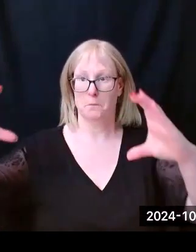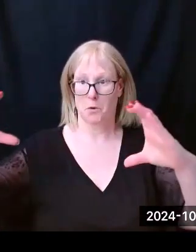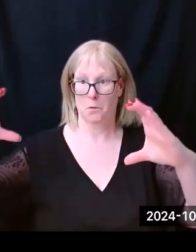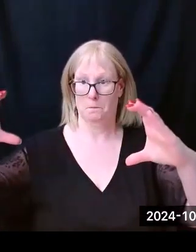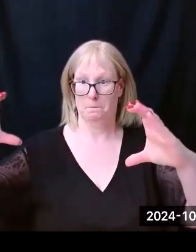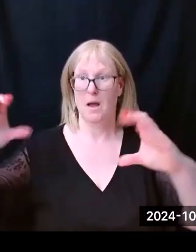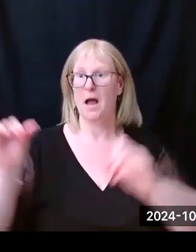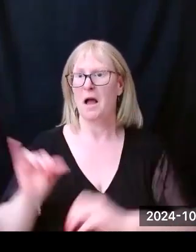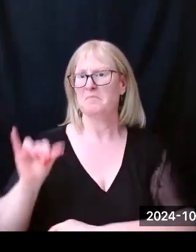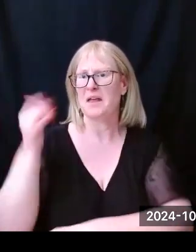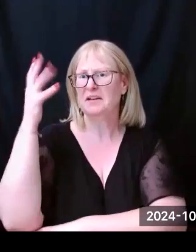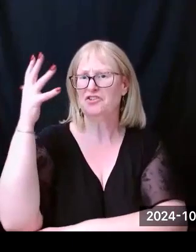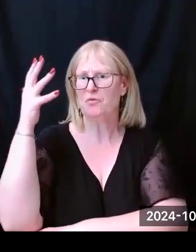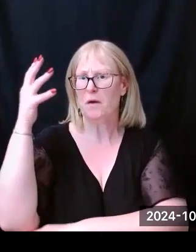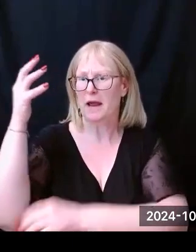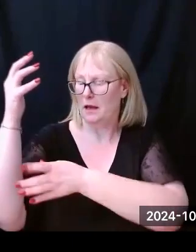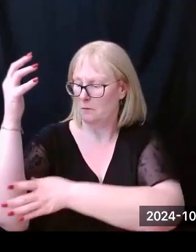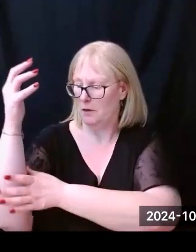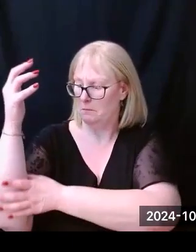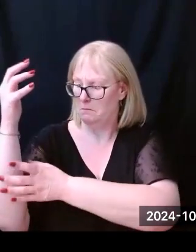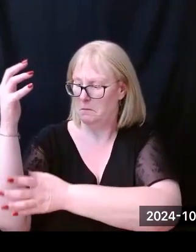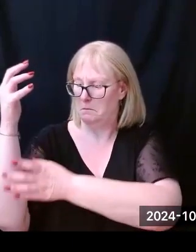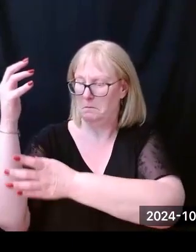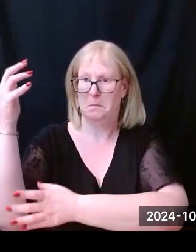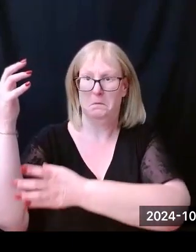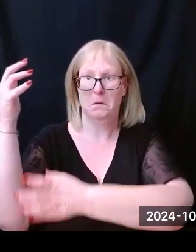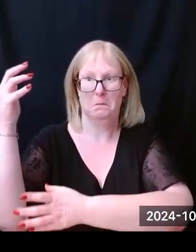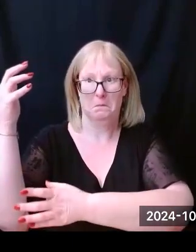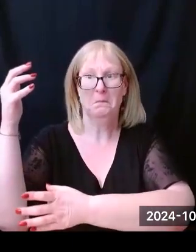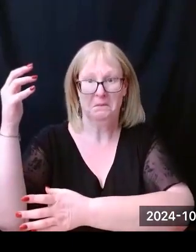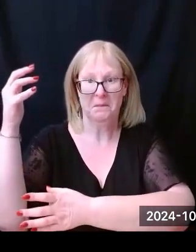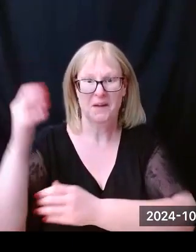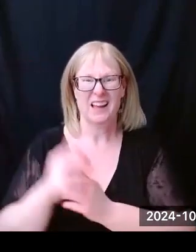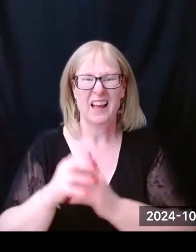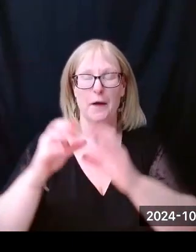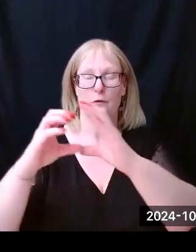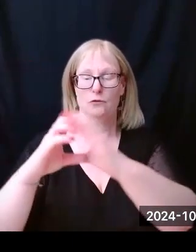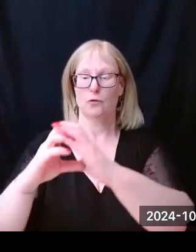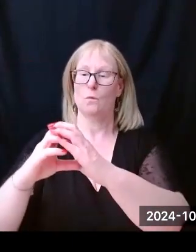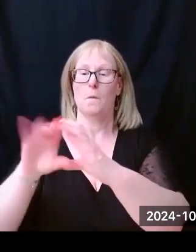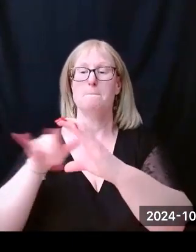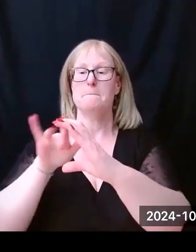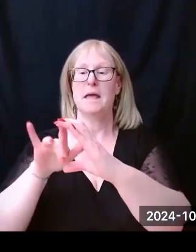new layers every year. What we have in the middle is kind of what we call the comfort zone.